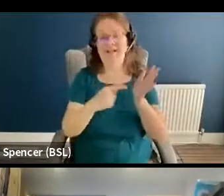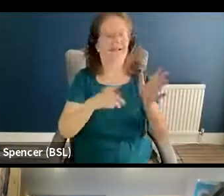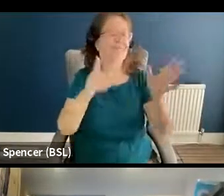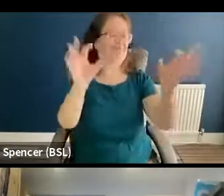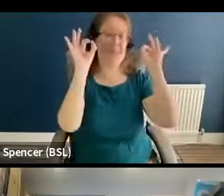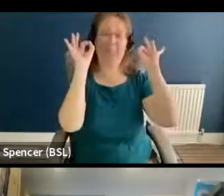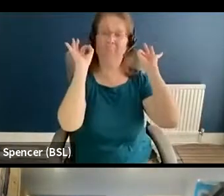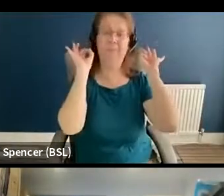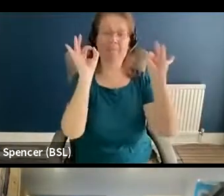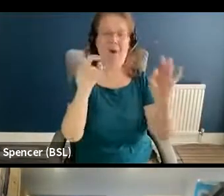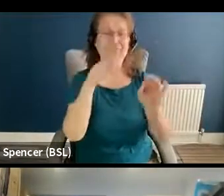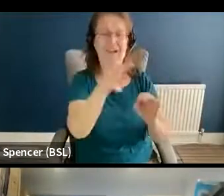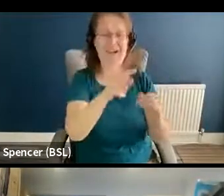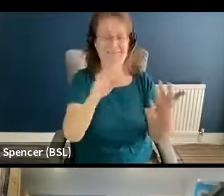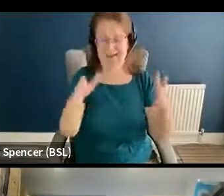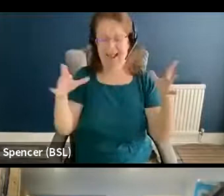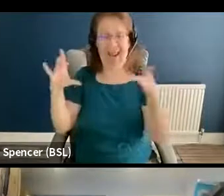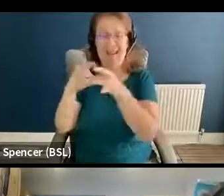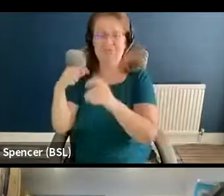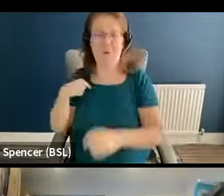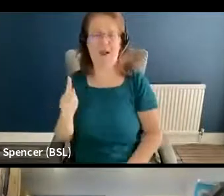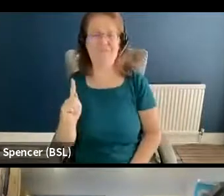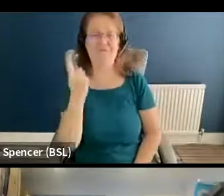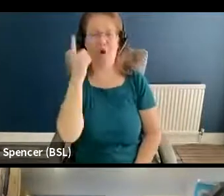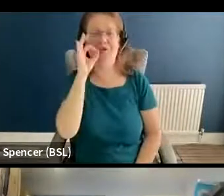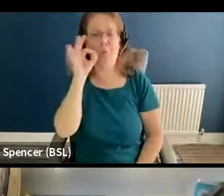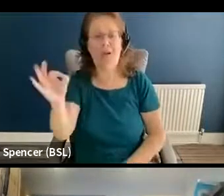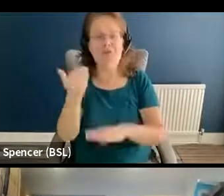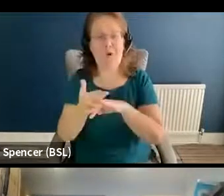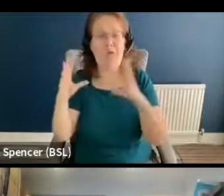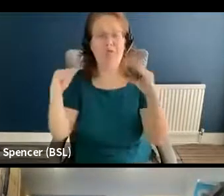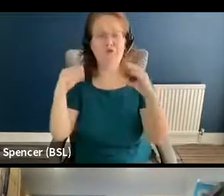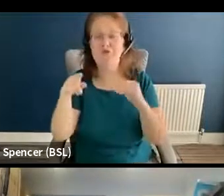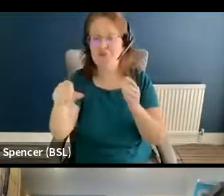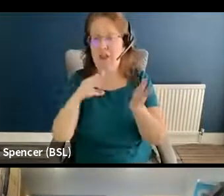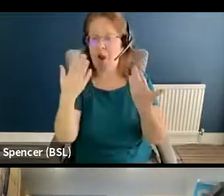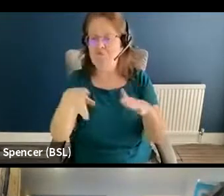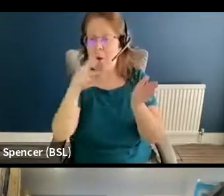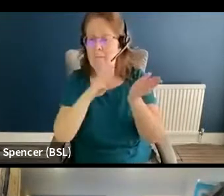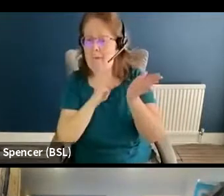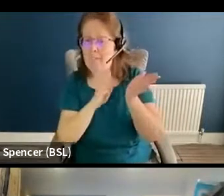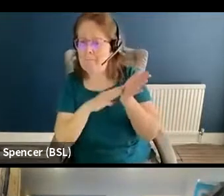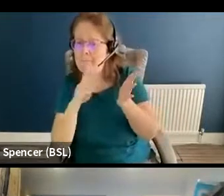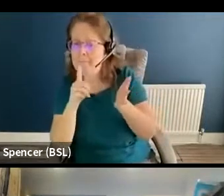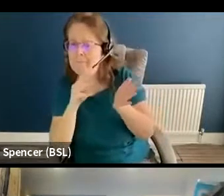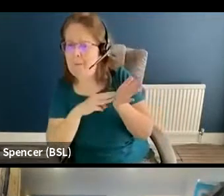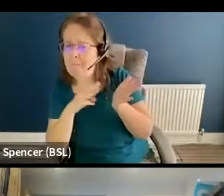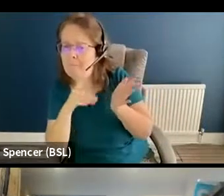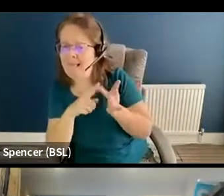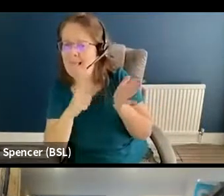the first question that's come through on the chat, which is from Mills. How would you best